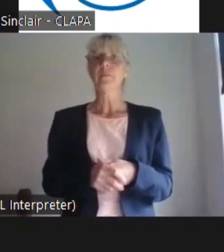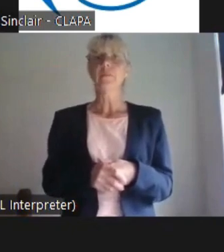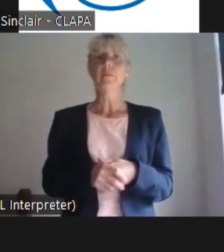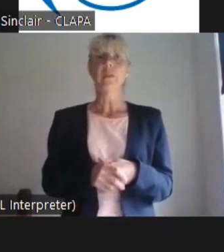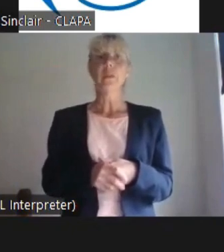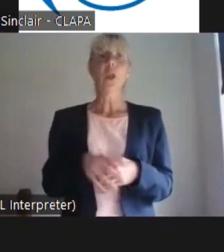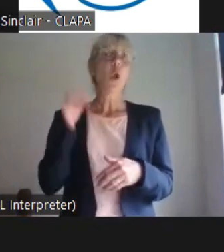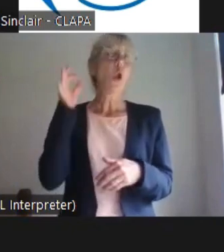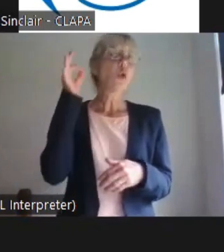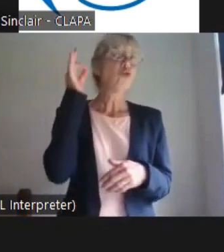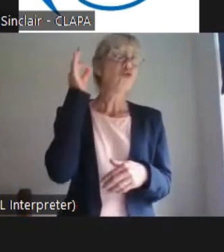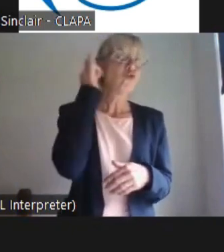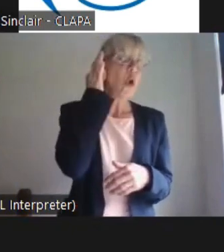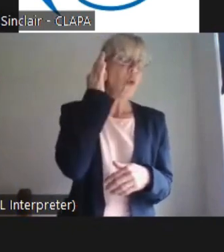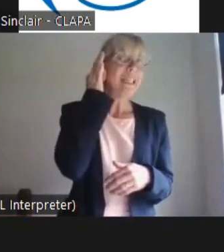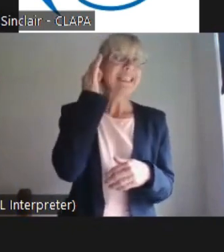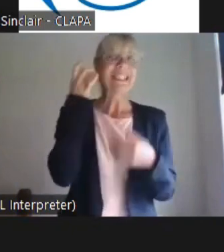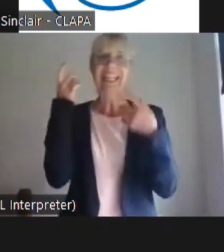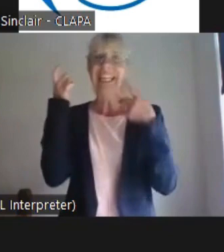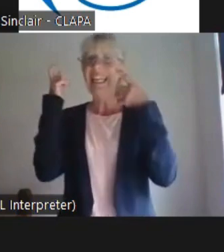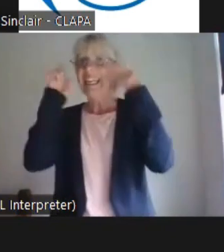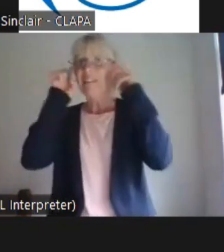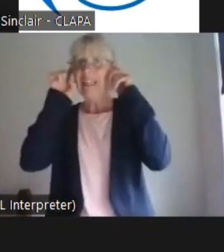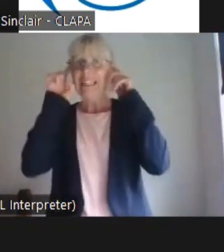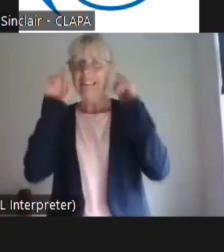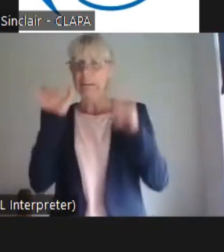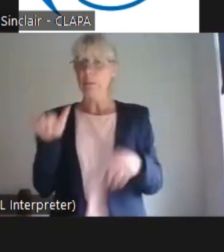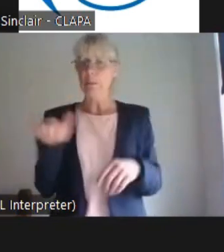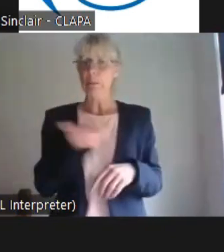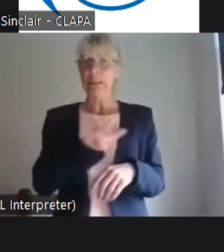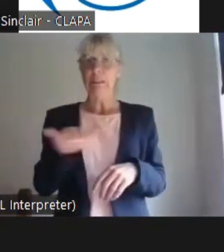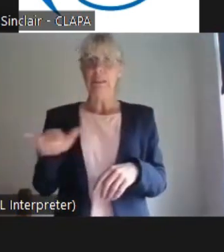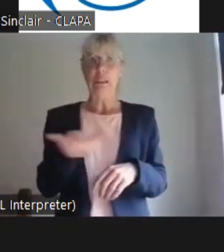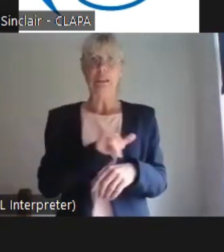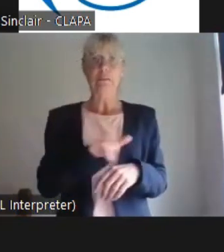aids and we're struggling to make a decision uh what should we consider